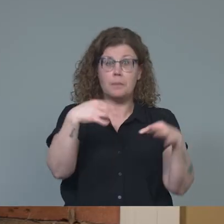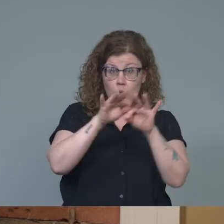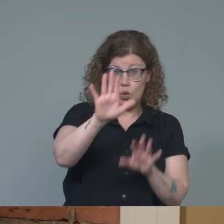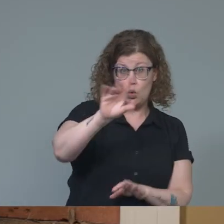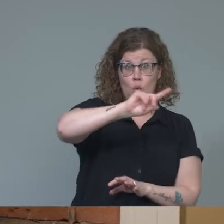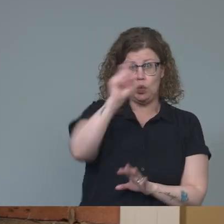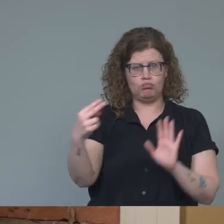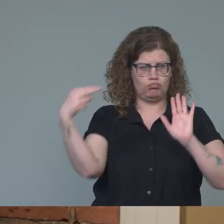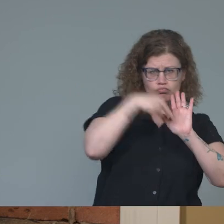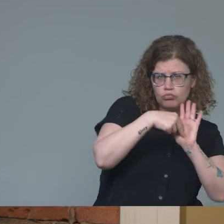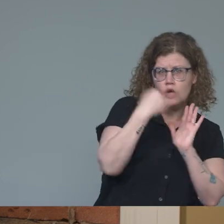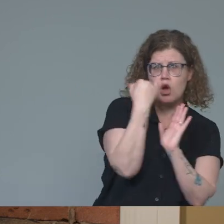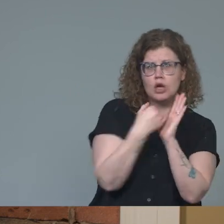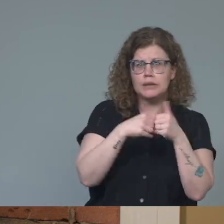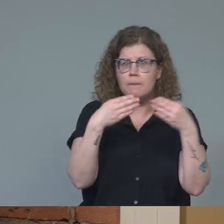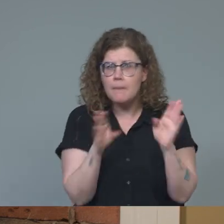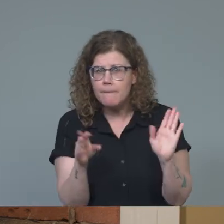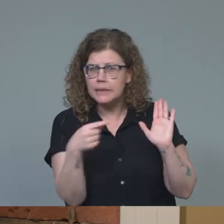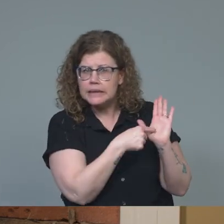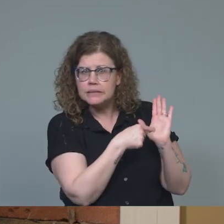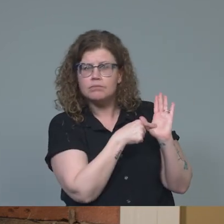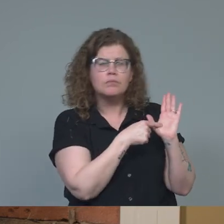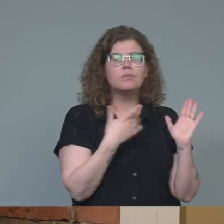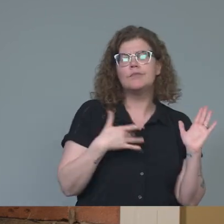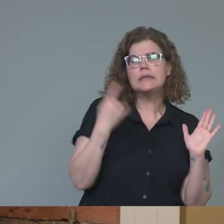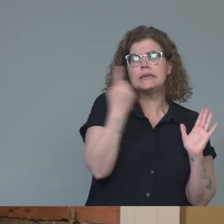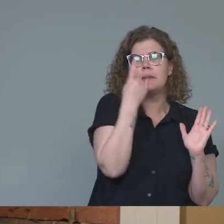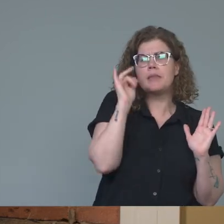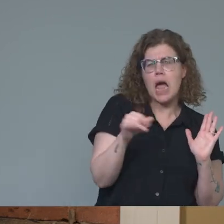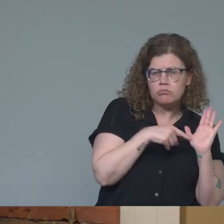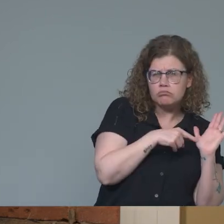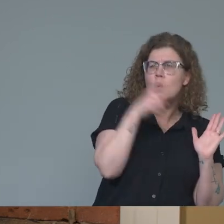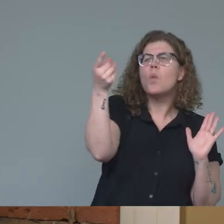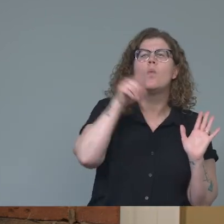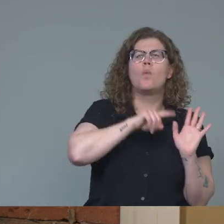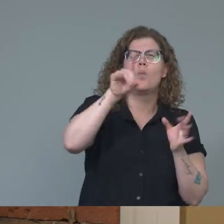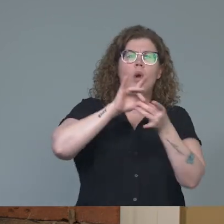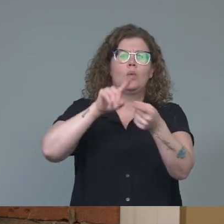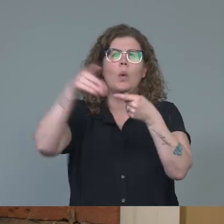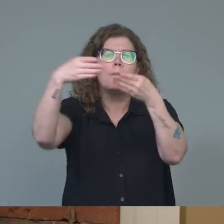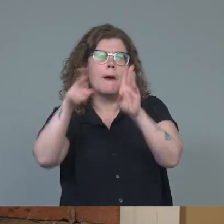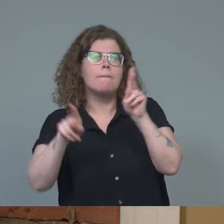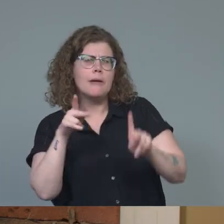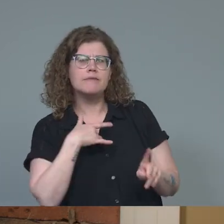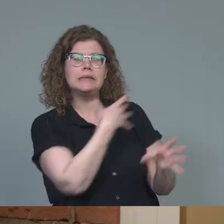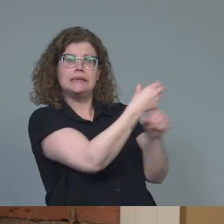he does a lot of work with youth and youth at risk and developing murals kind of collaboratively with the youth that he works with.